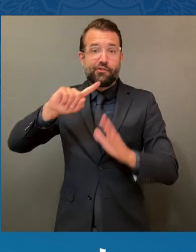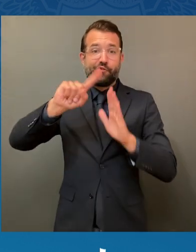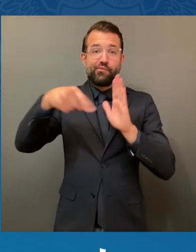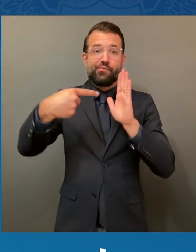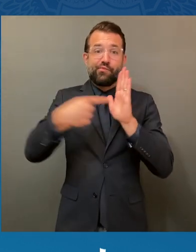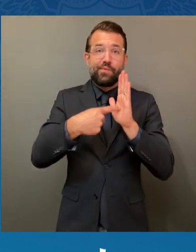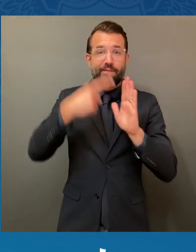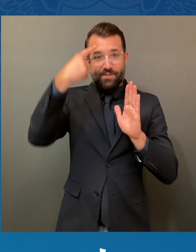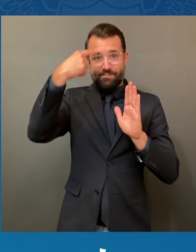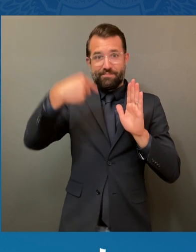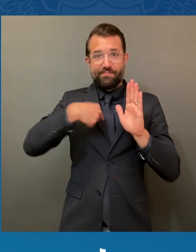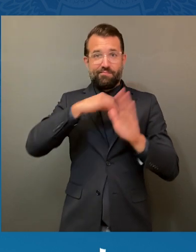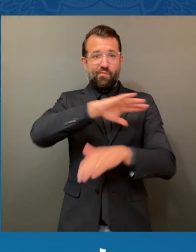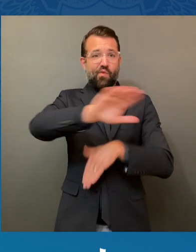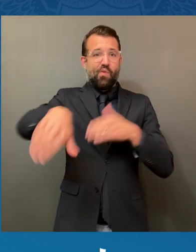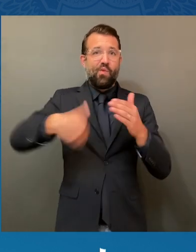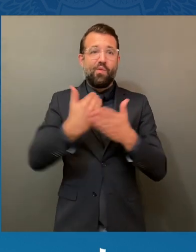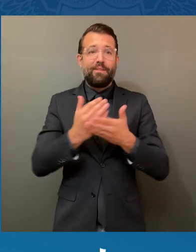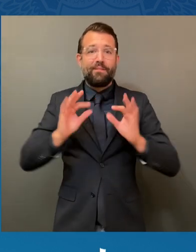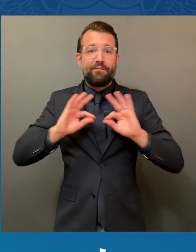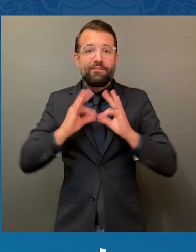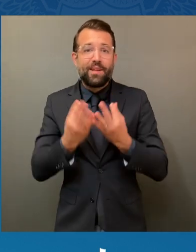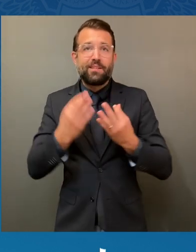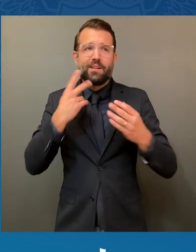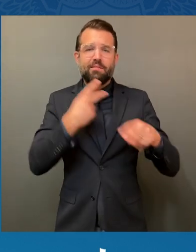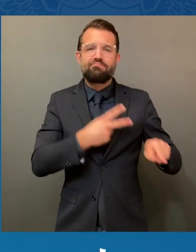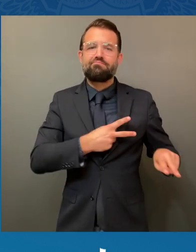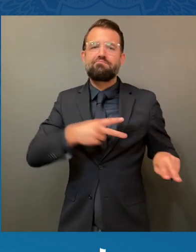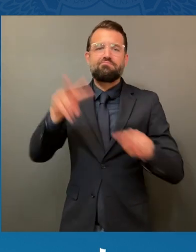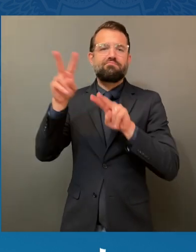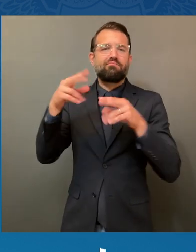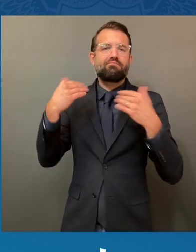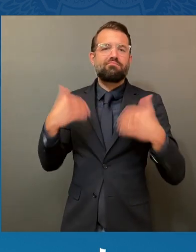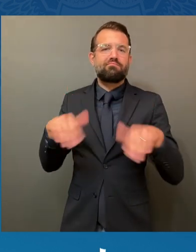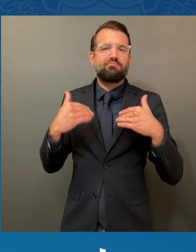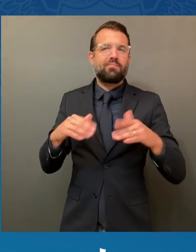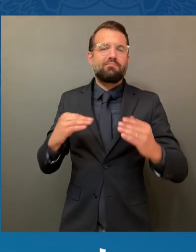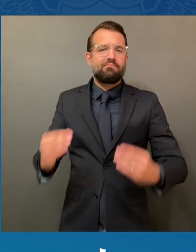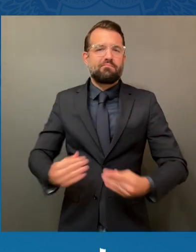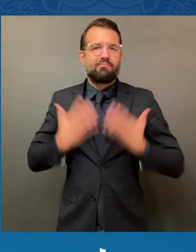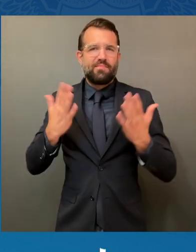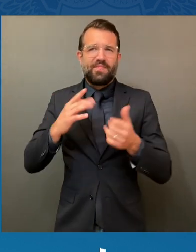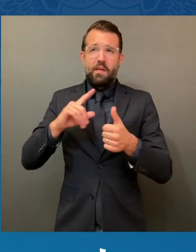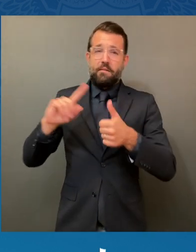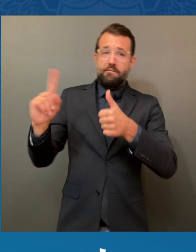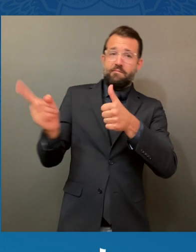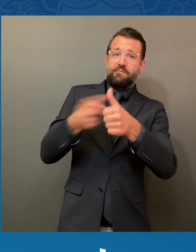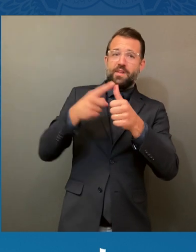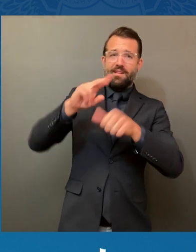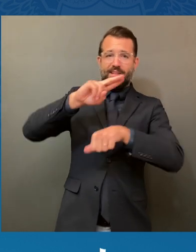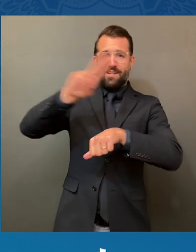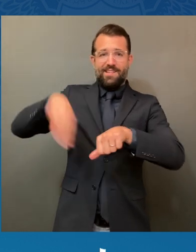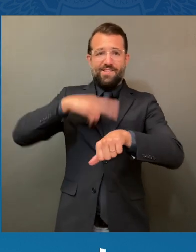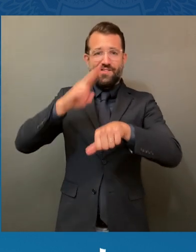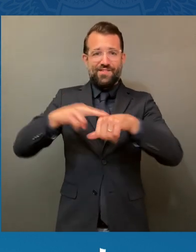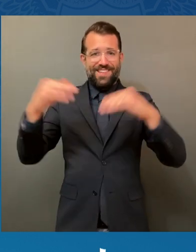She was an inspiration to me and in fact, was the first national figure to endorse my campaign for attorney general.